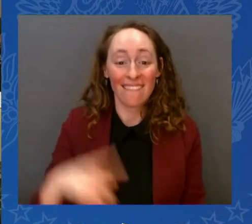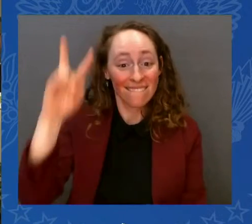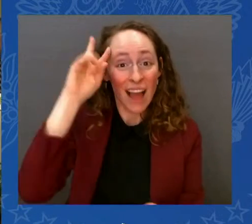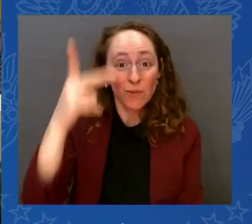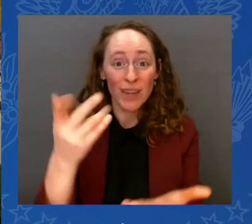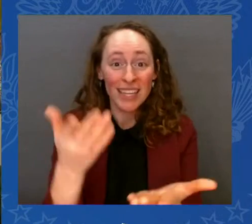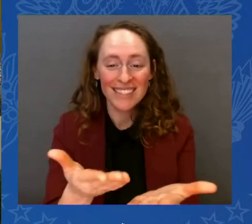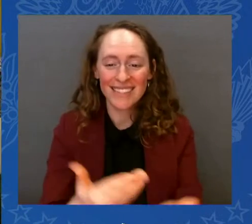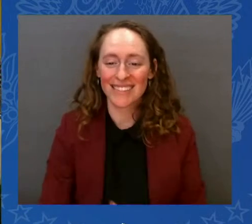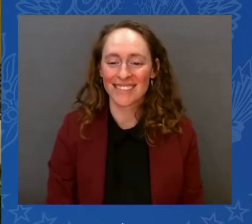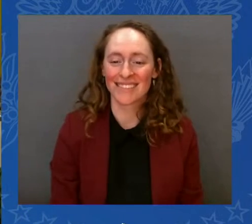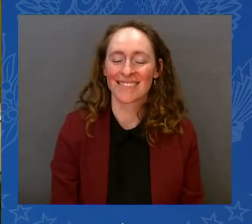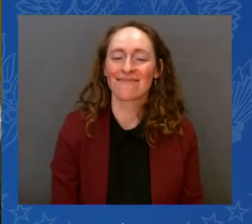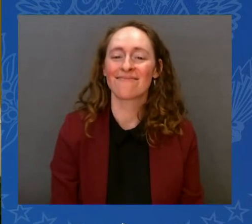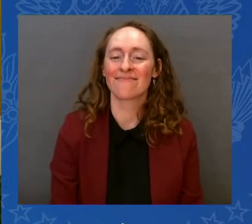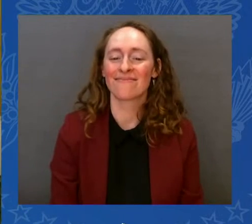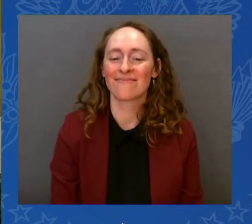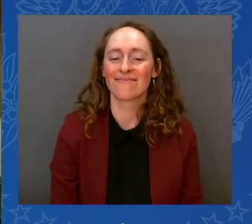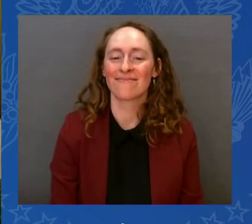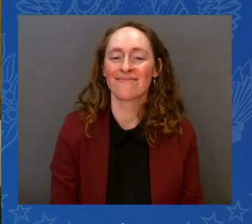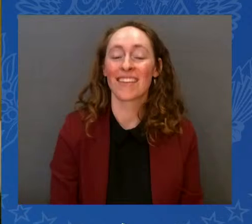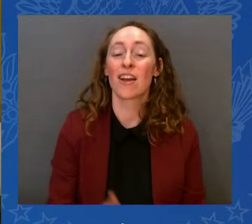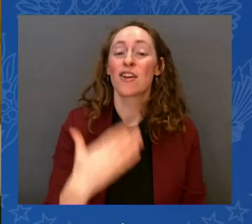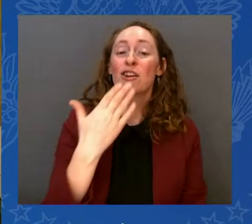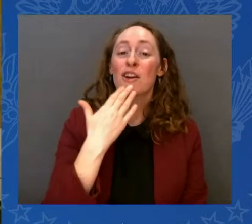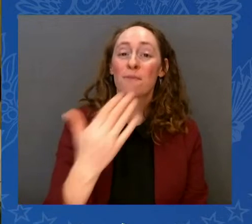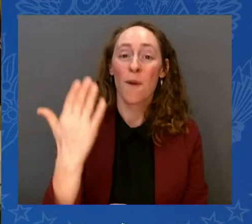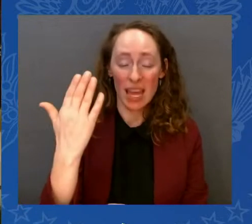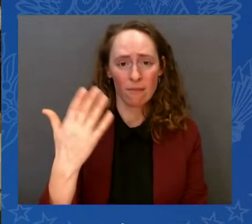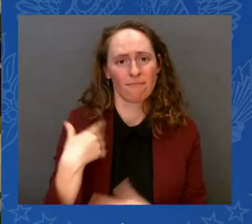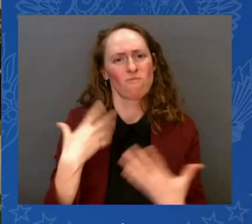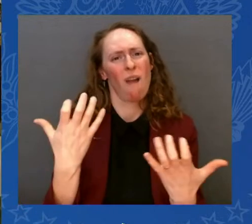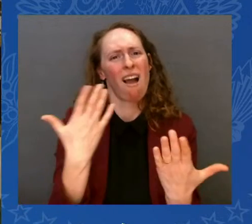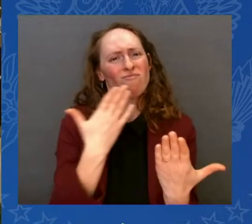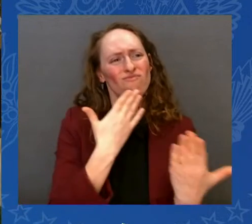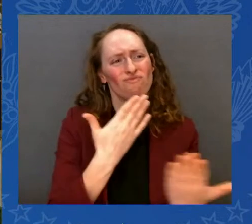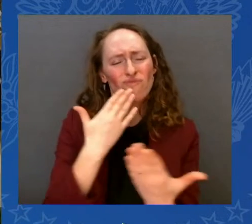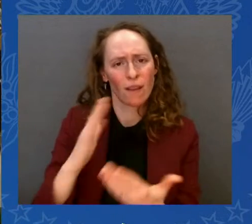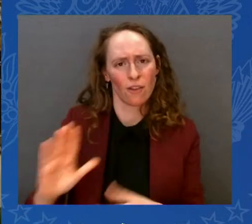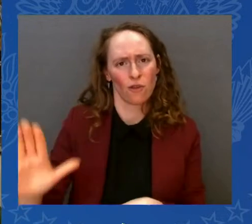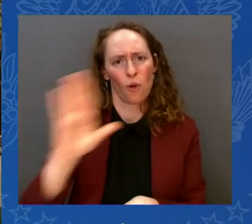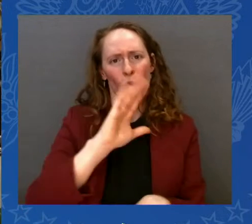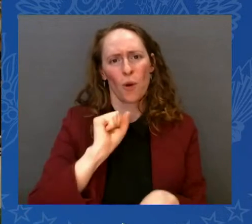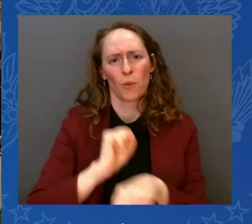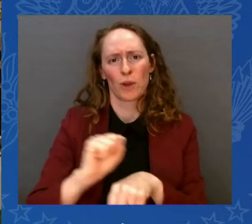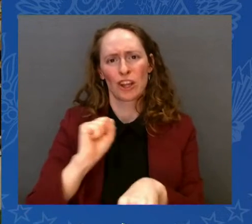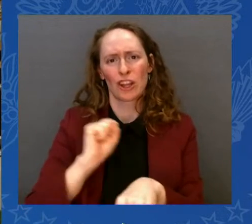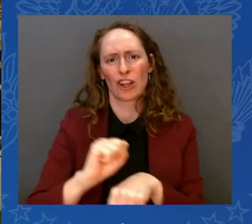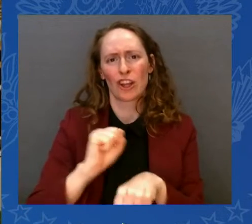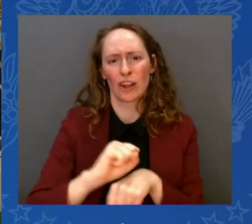As the President has said, ours, together, is a partnership for the benefit of the American people.